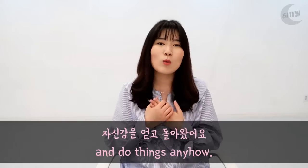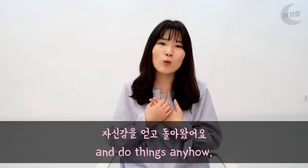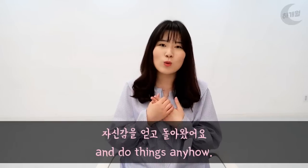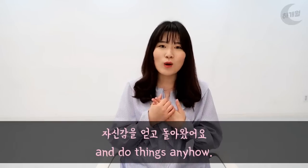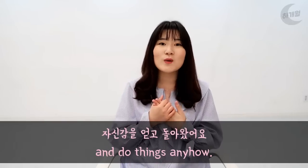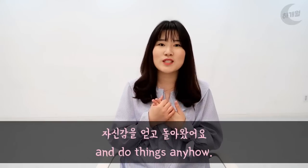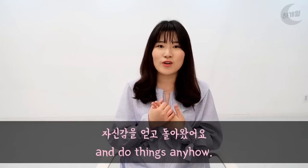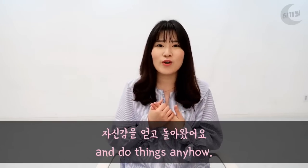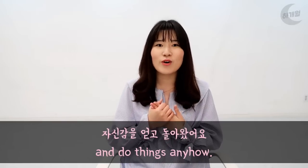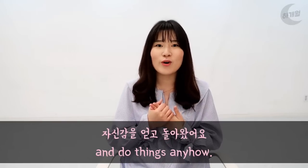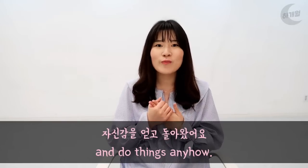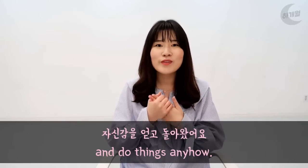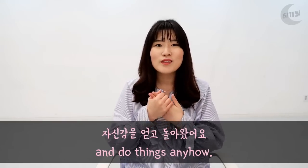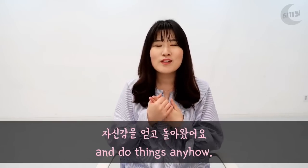and do things anyhow.